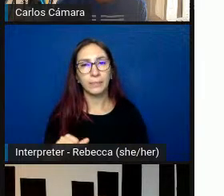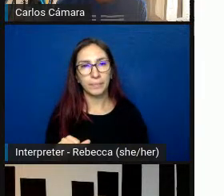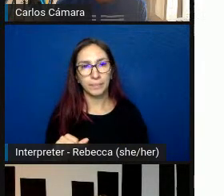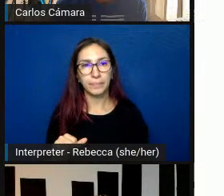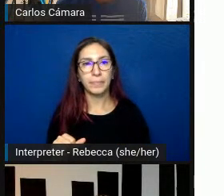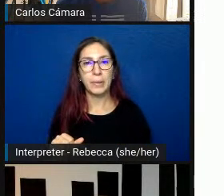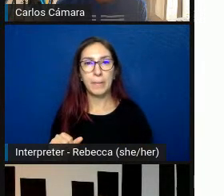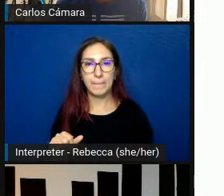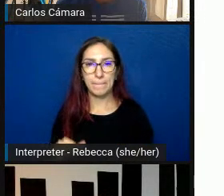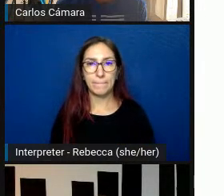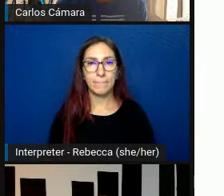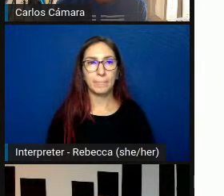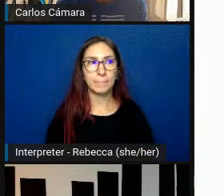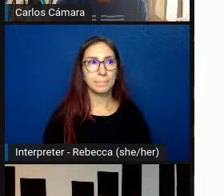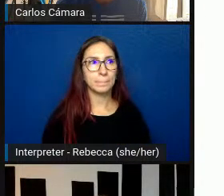for credibility. And